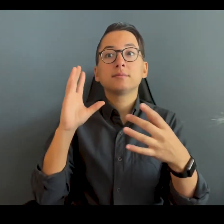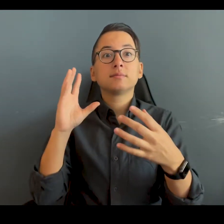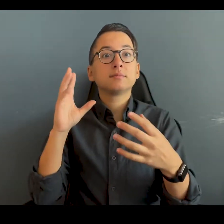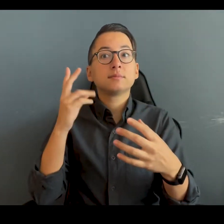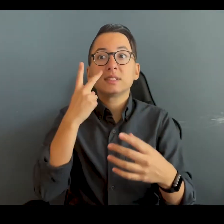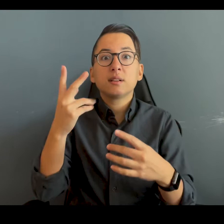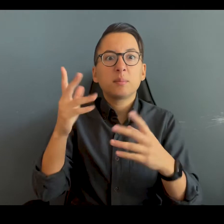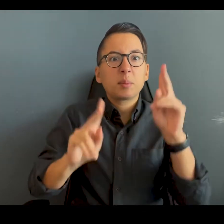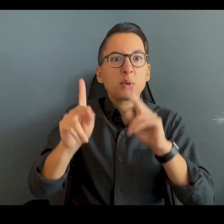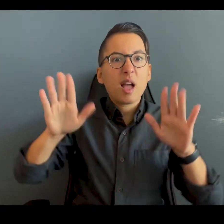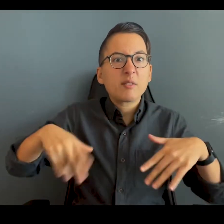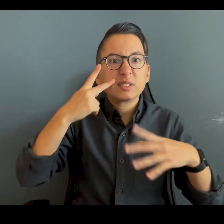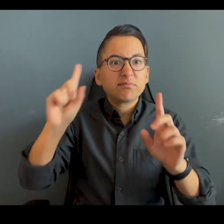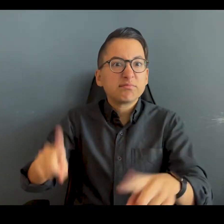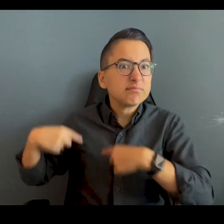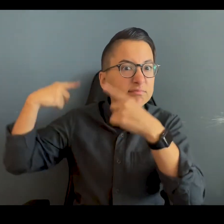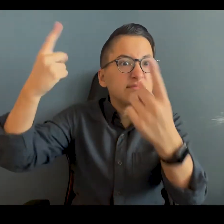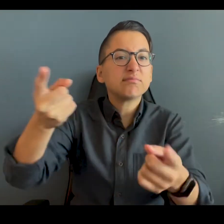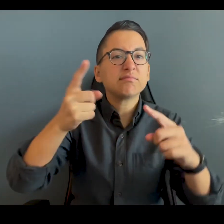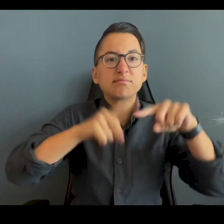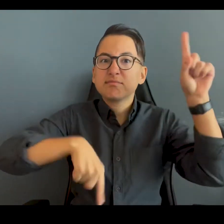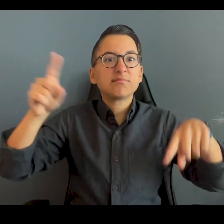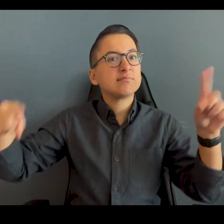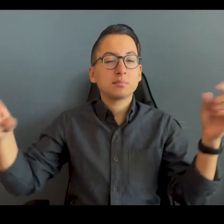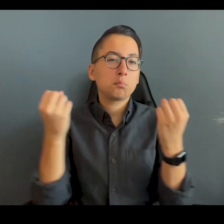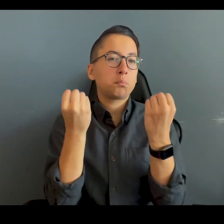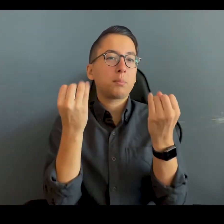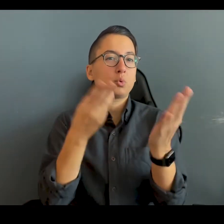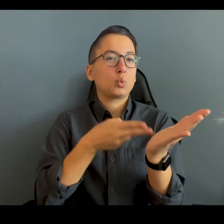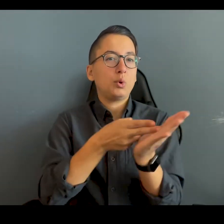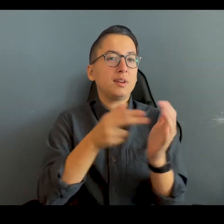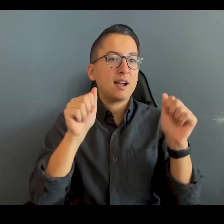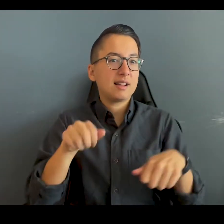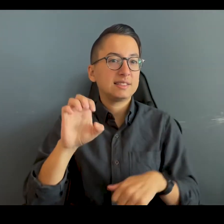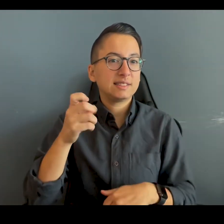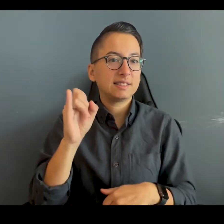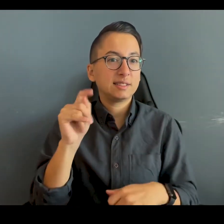to meeting new friends, seeing people we haven’t seen in a long time!